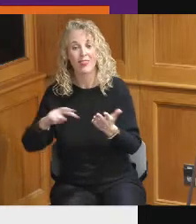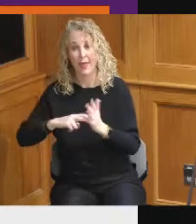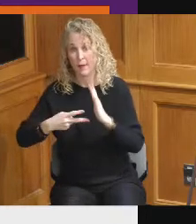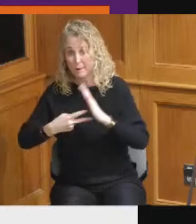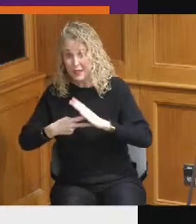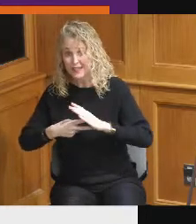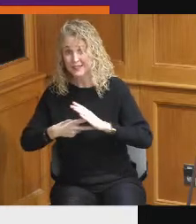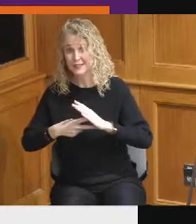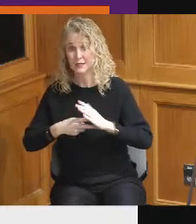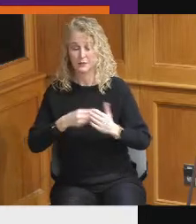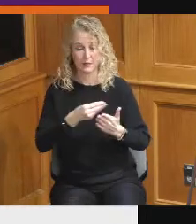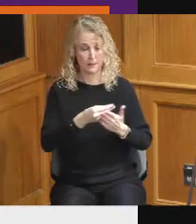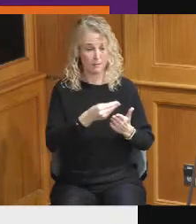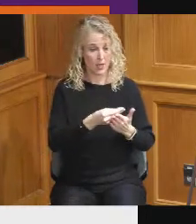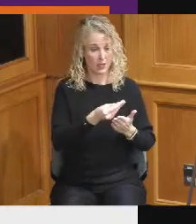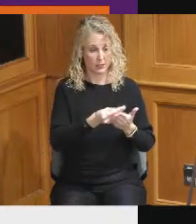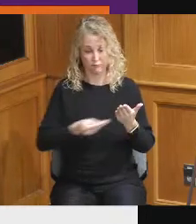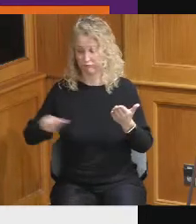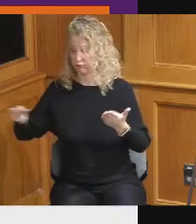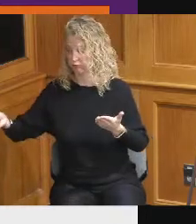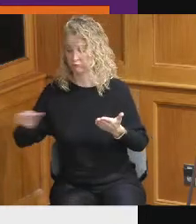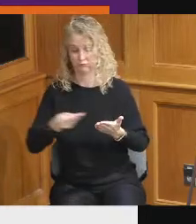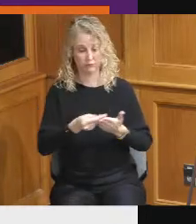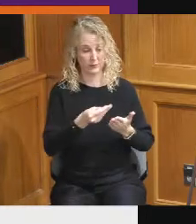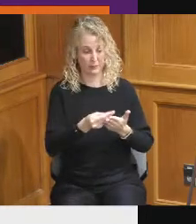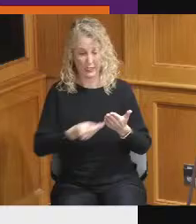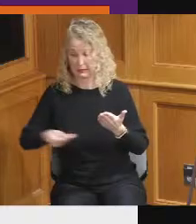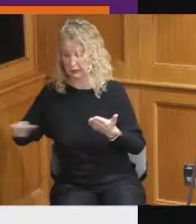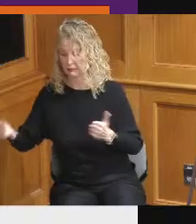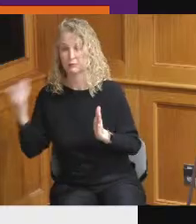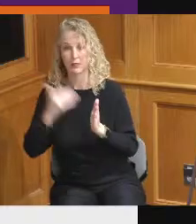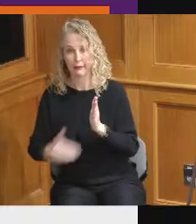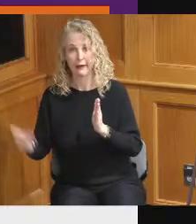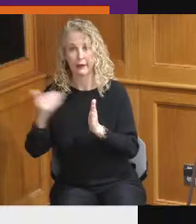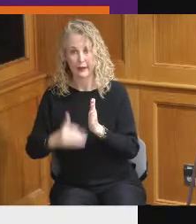pipeline is really what the job is it's actually like it's highly complicated these things take a